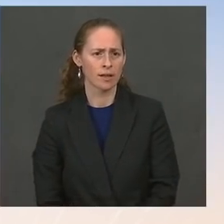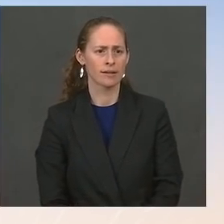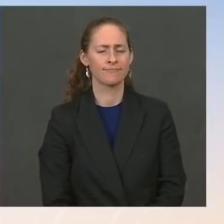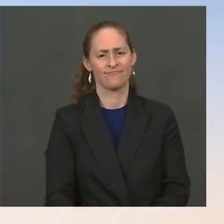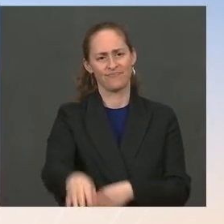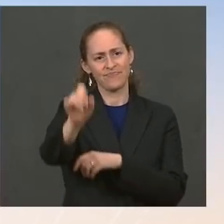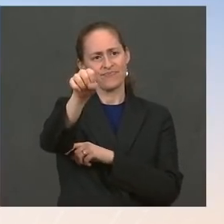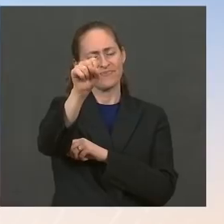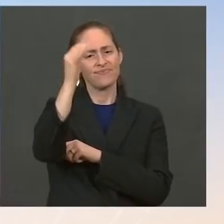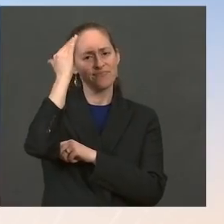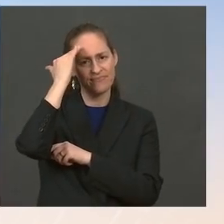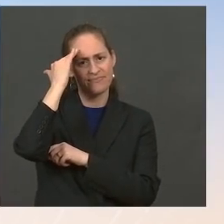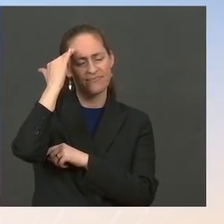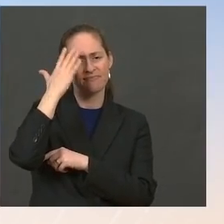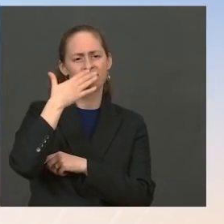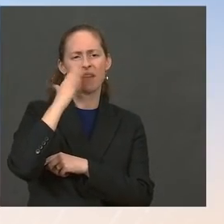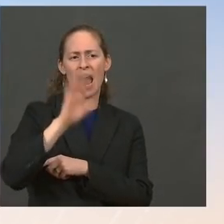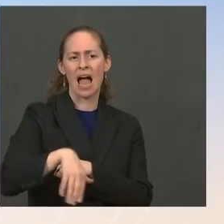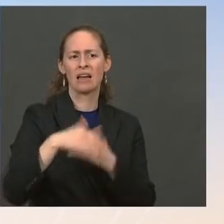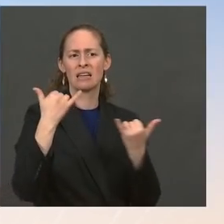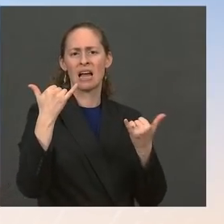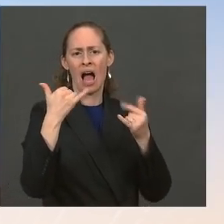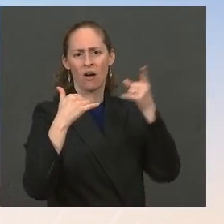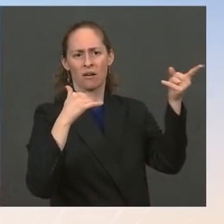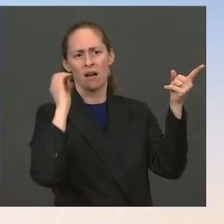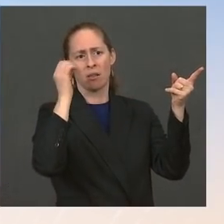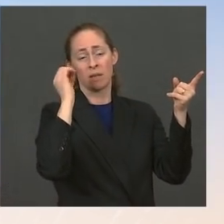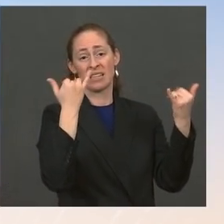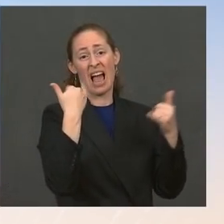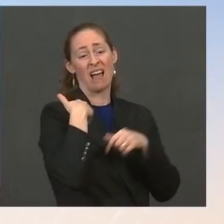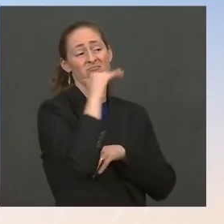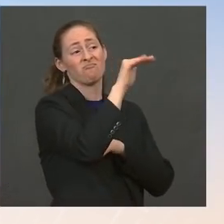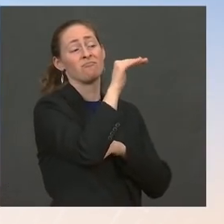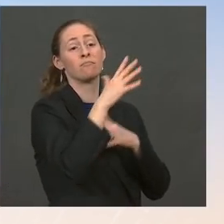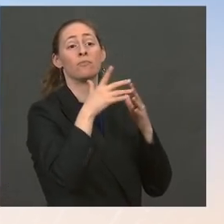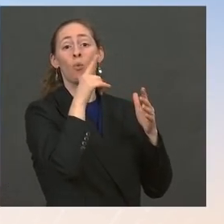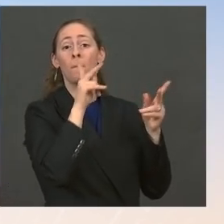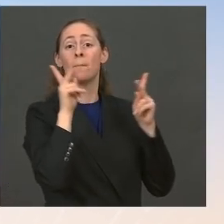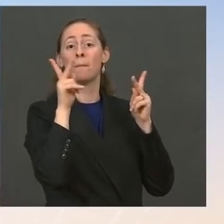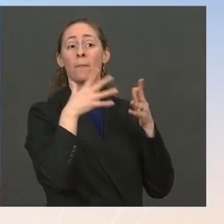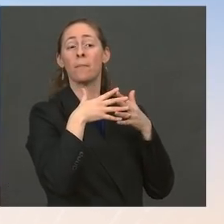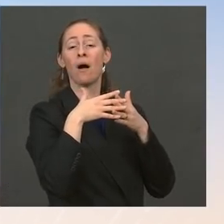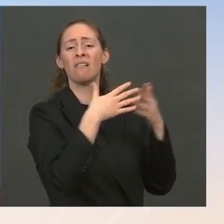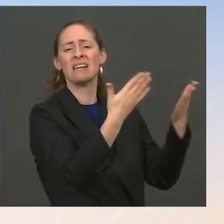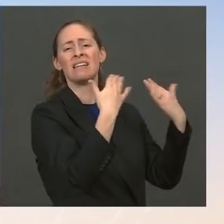to leave Ethiopia as soon as possible while they can do so safely via commercial travel, which is still ongoing,